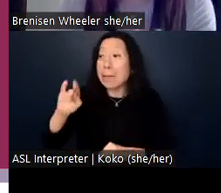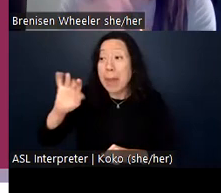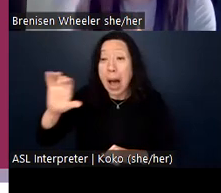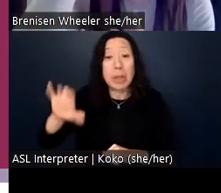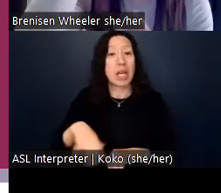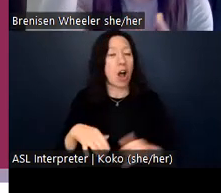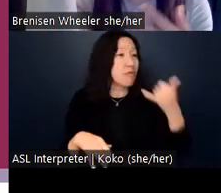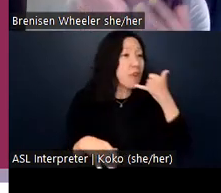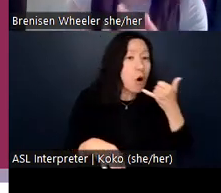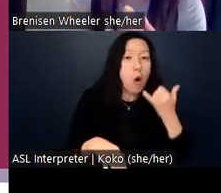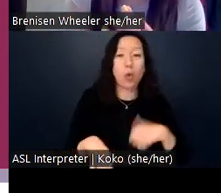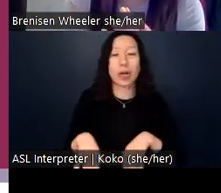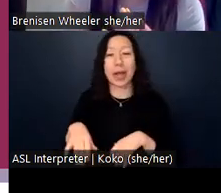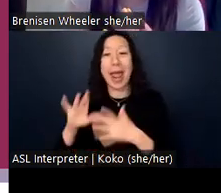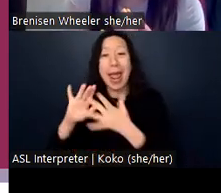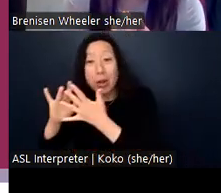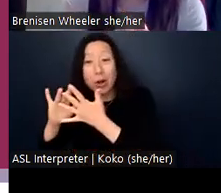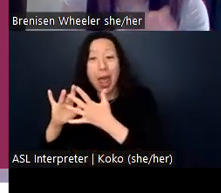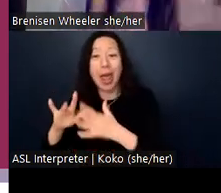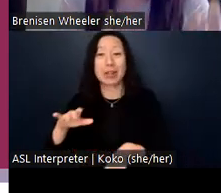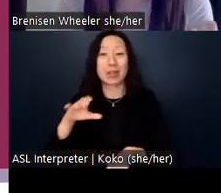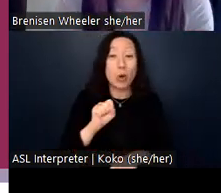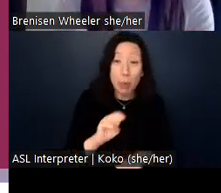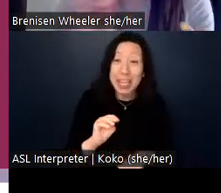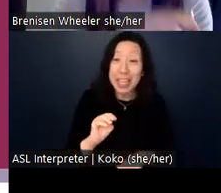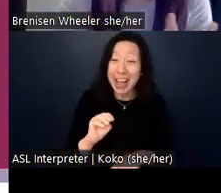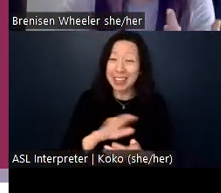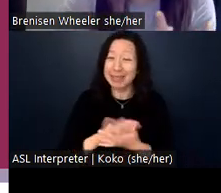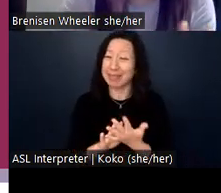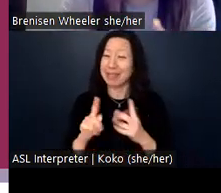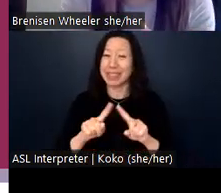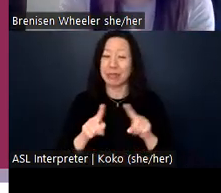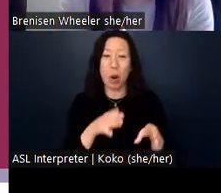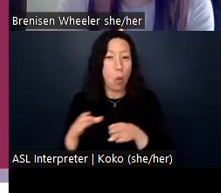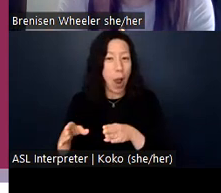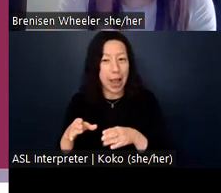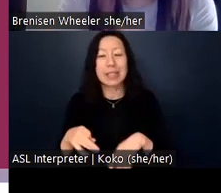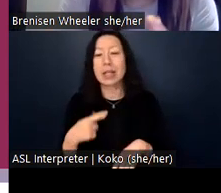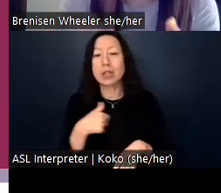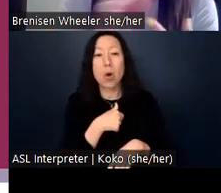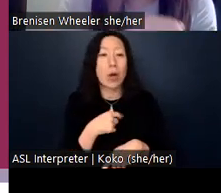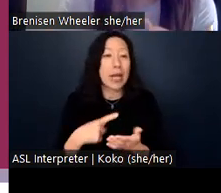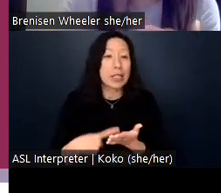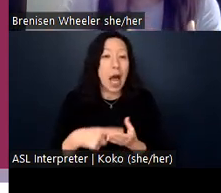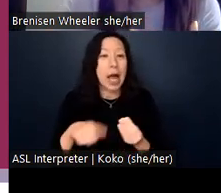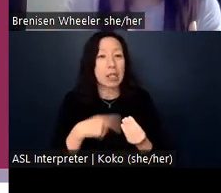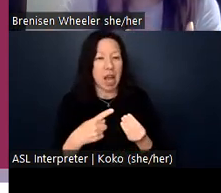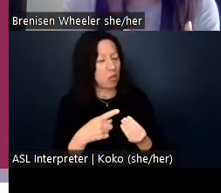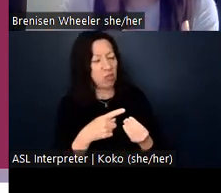12:49:14 So there's a lot of different examples so again. 12:49:18 We've talked about stopping him saying frederick family not allowing you outside